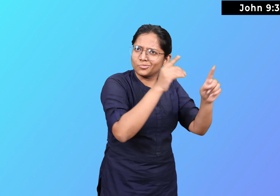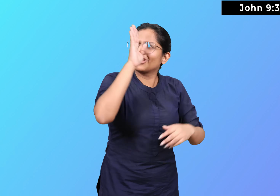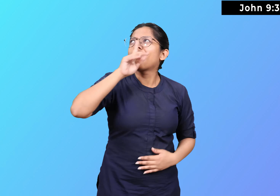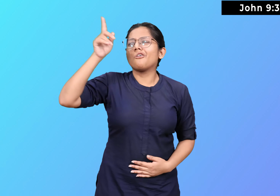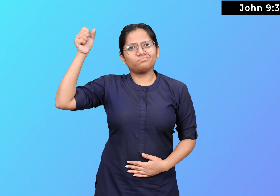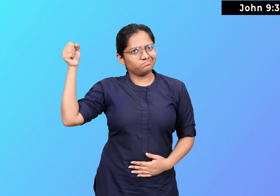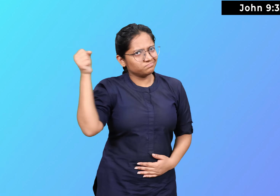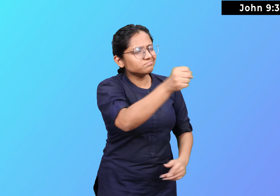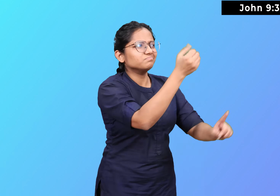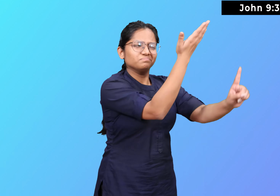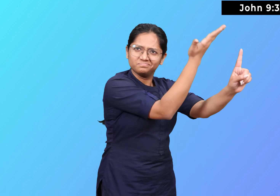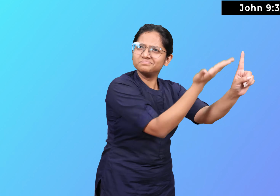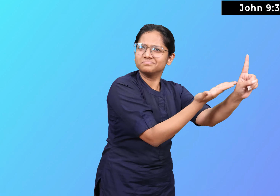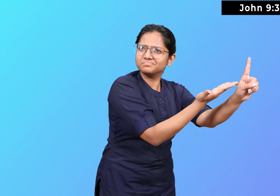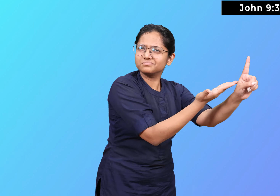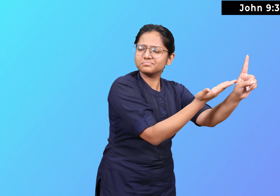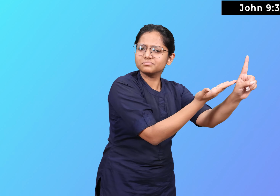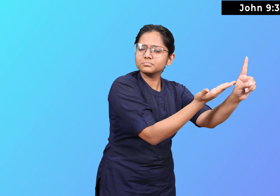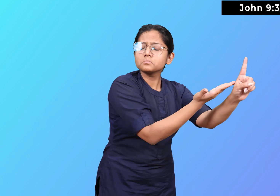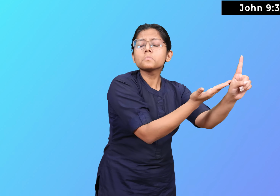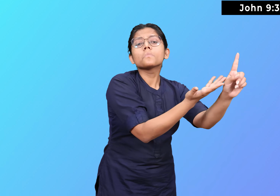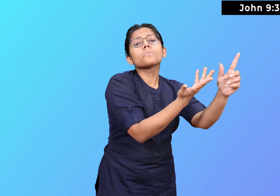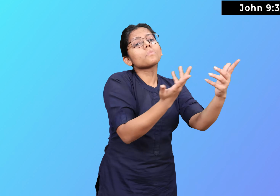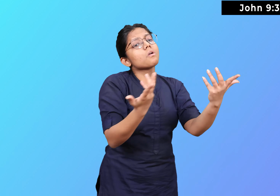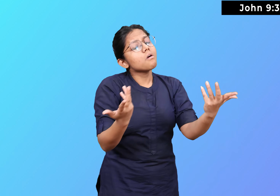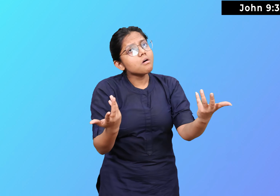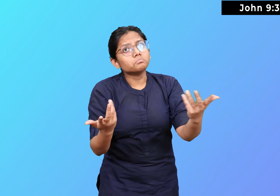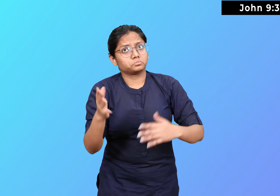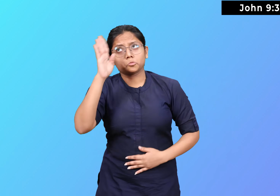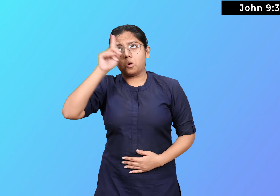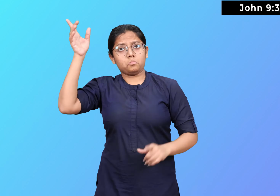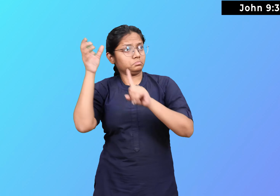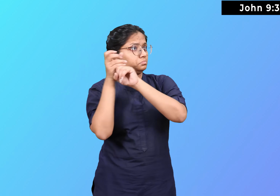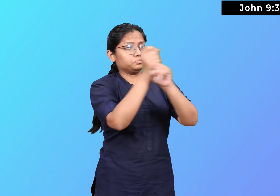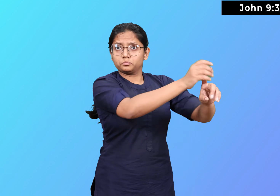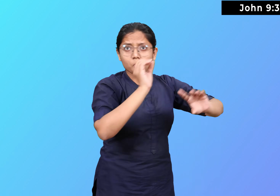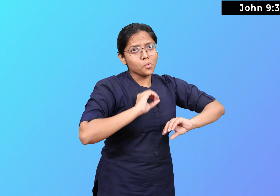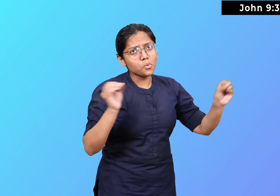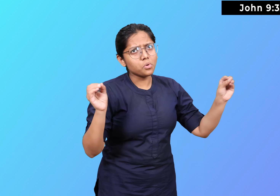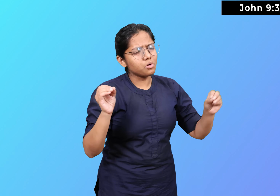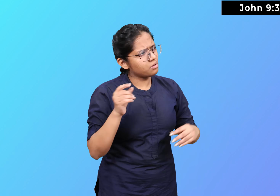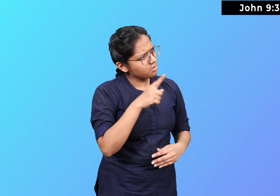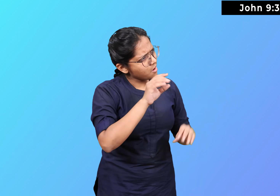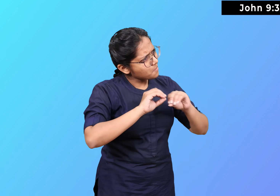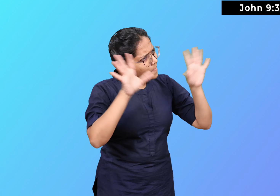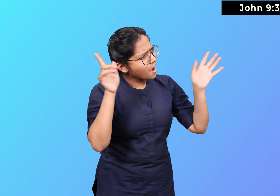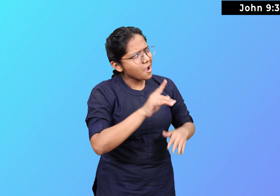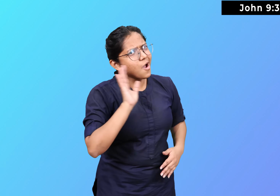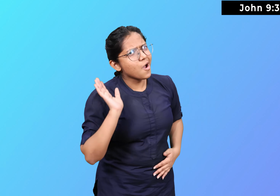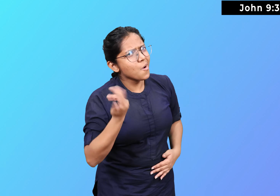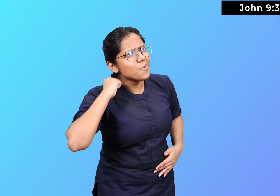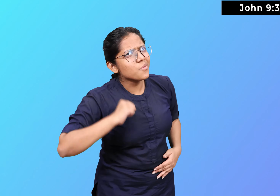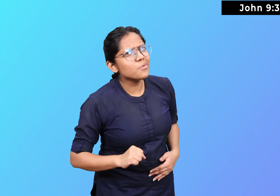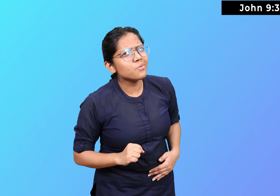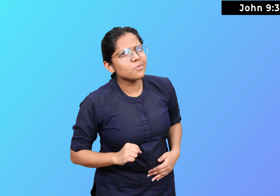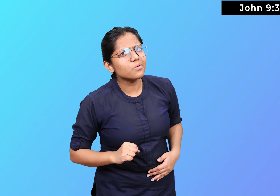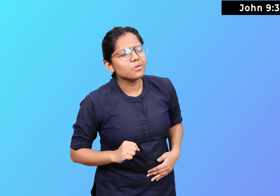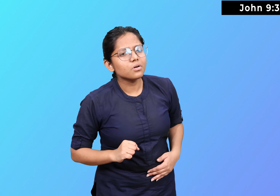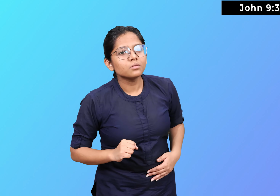So he must be from God. If he were not from God, he could not do anything like this.”